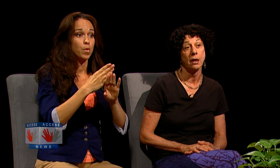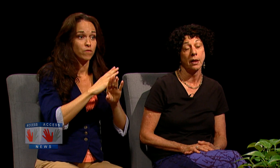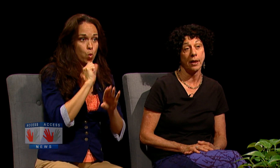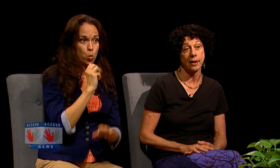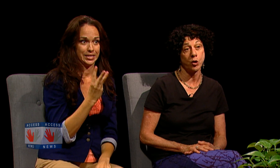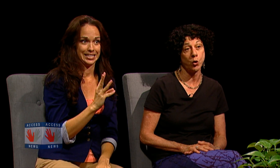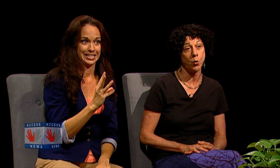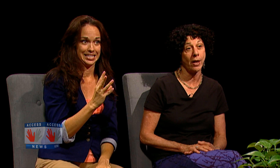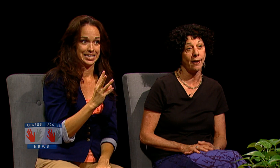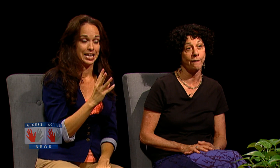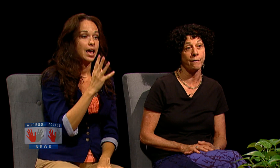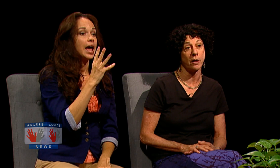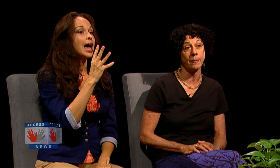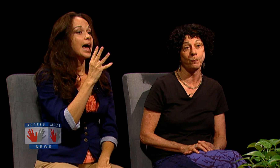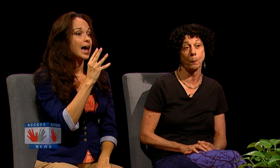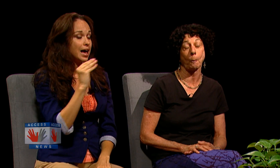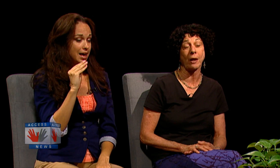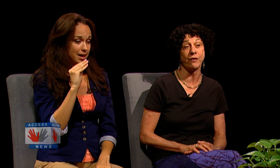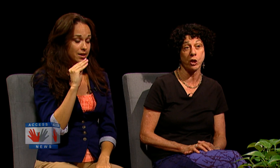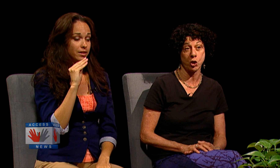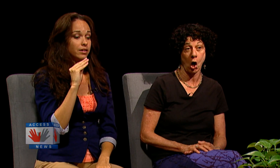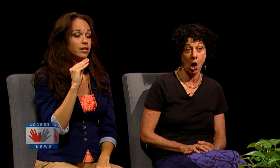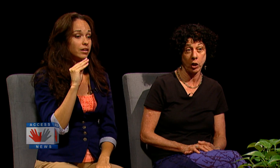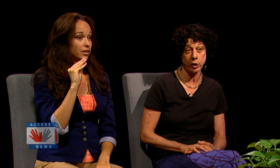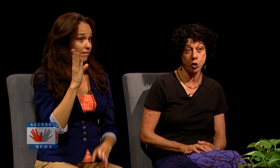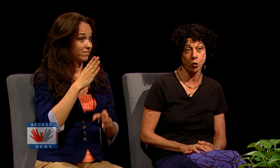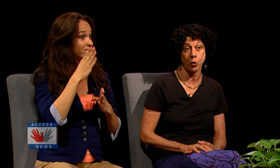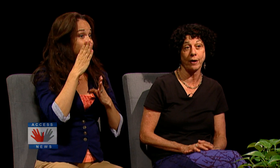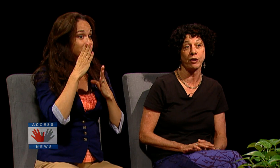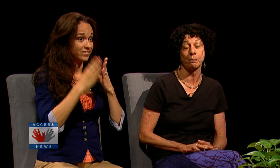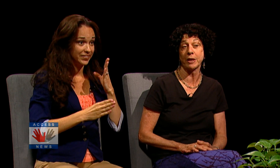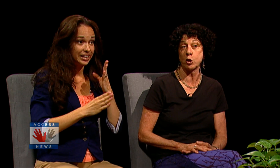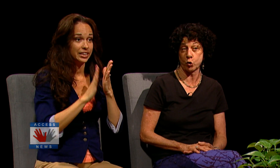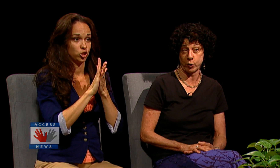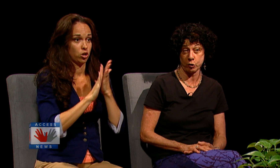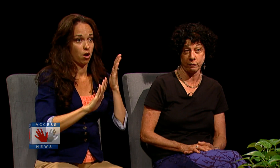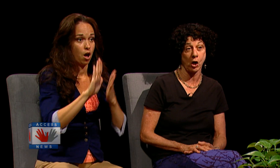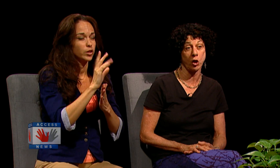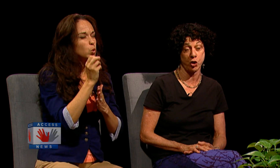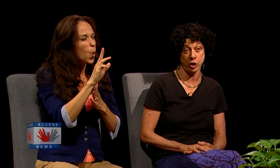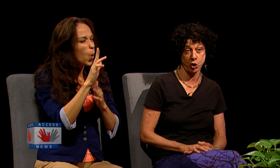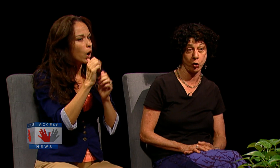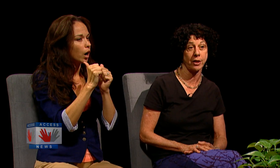AND WHO HAVE FINISHED COLLEGE OR HAVE COMPLETED TWO YEARS OF COLLEGE INITIALLY,